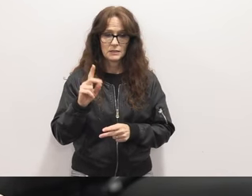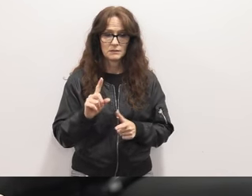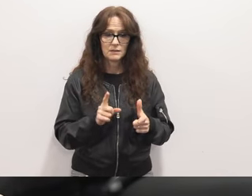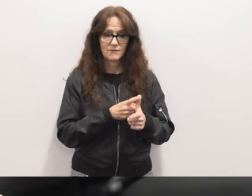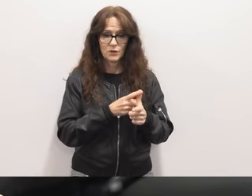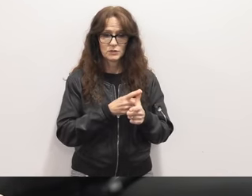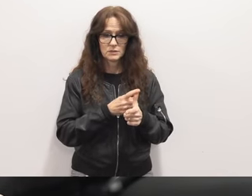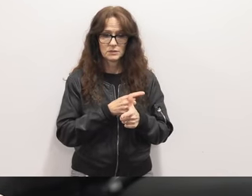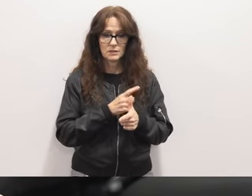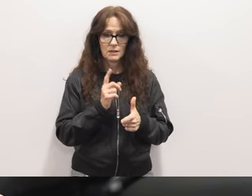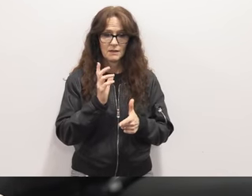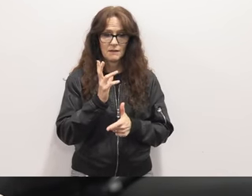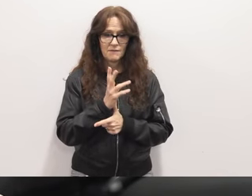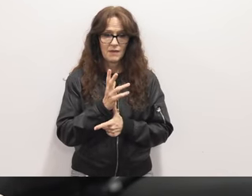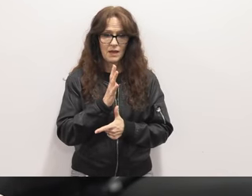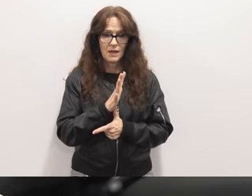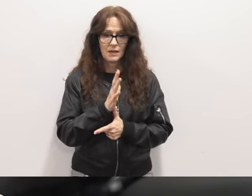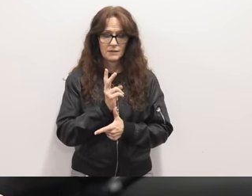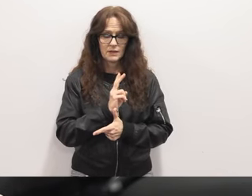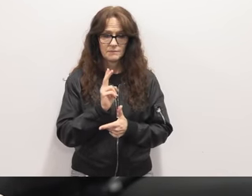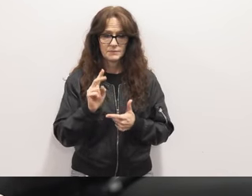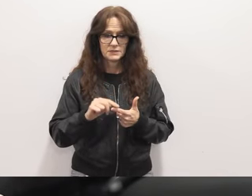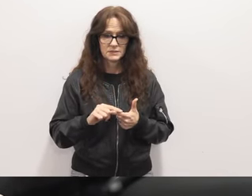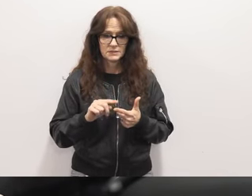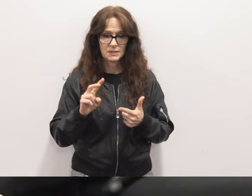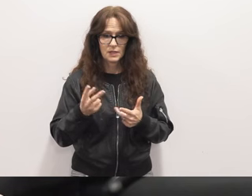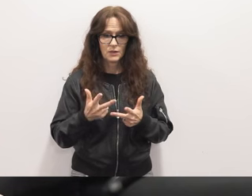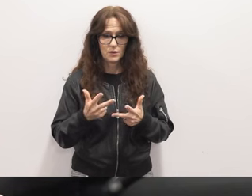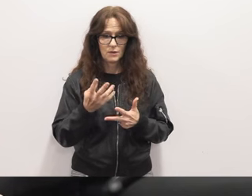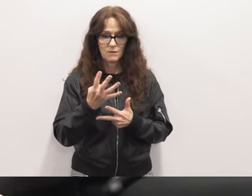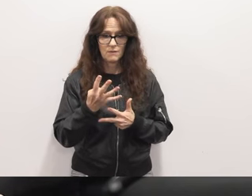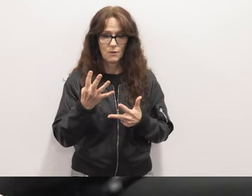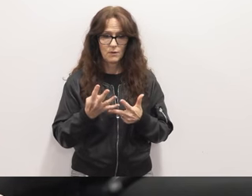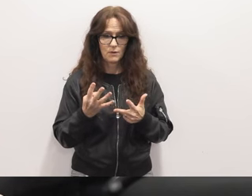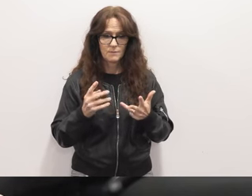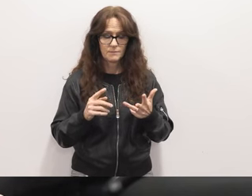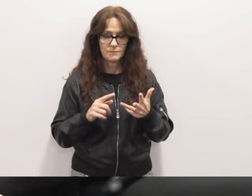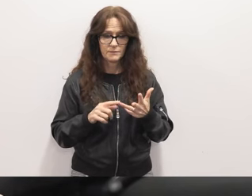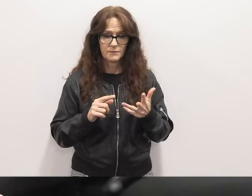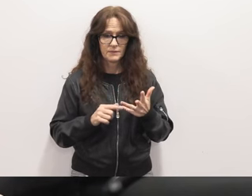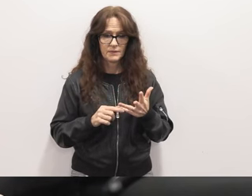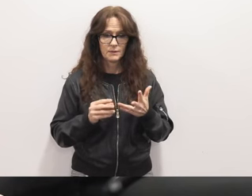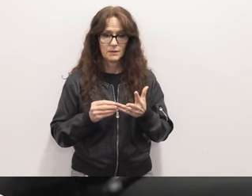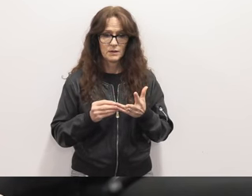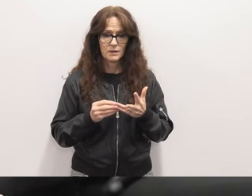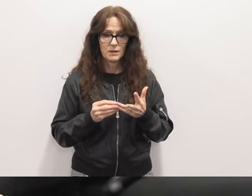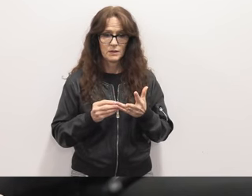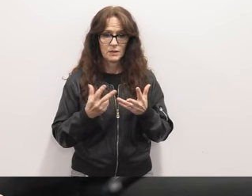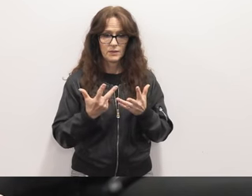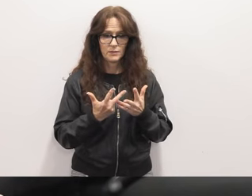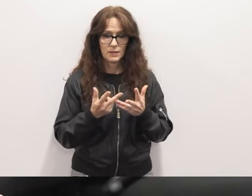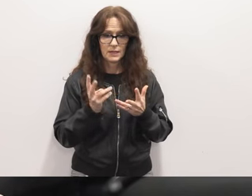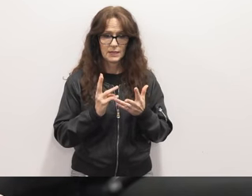there were five keeps the second and third there were four keeps. And the fourth and fifth there were three keeps.